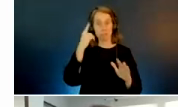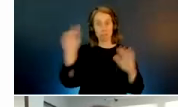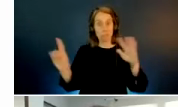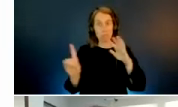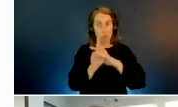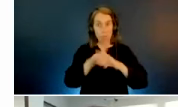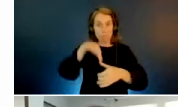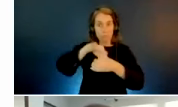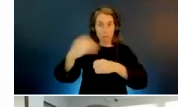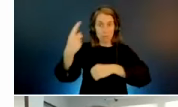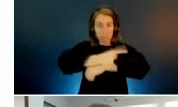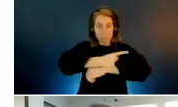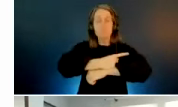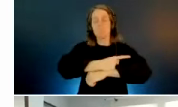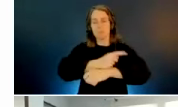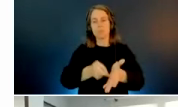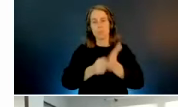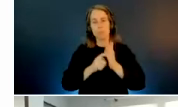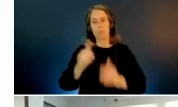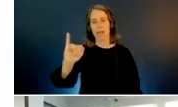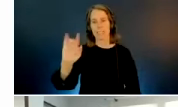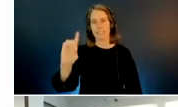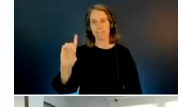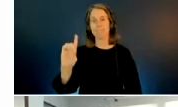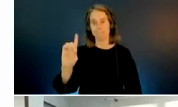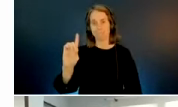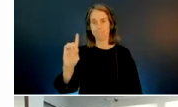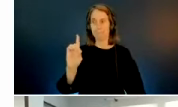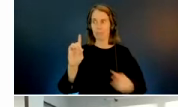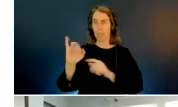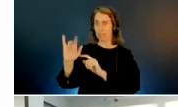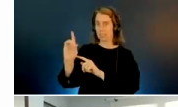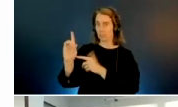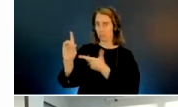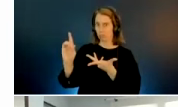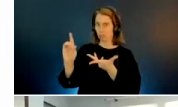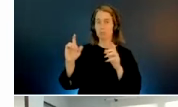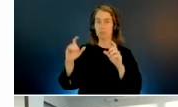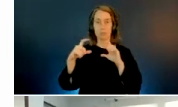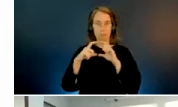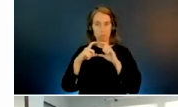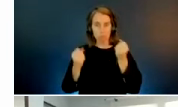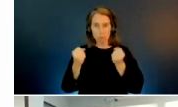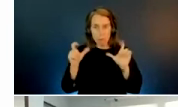um what counts as an ID to vote in person uh your driver's license certainly your state